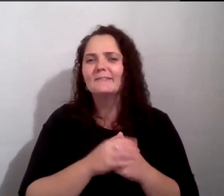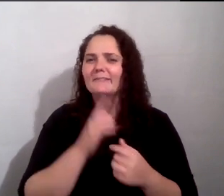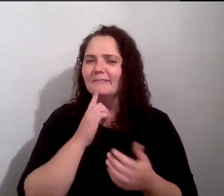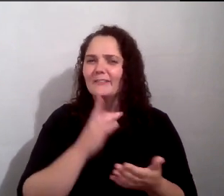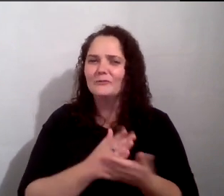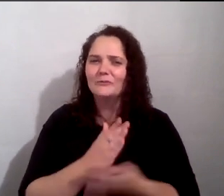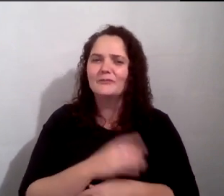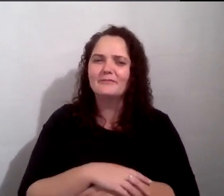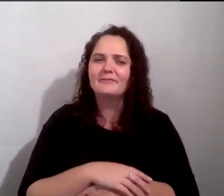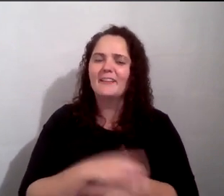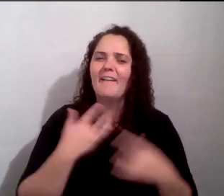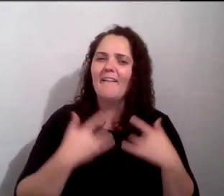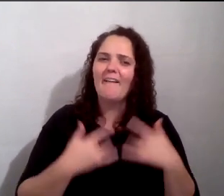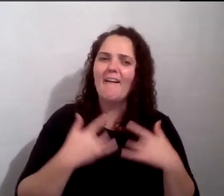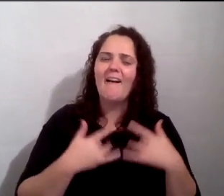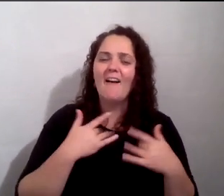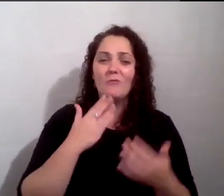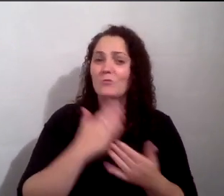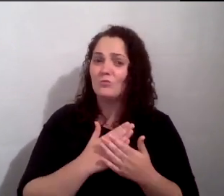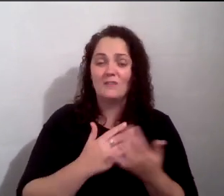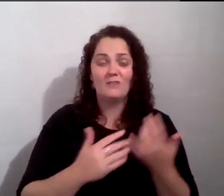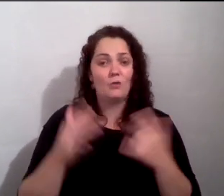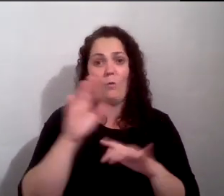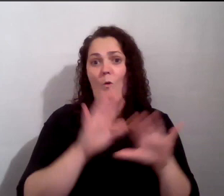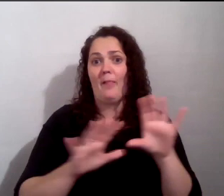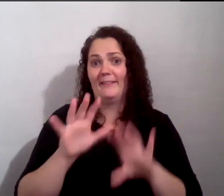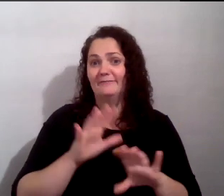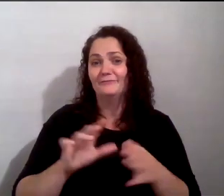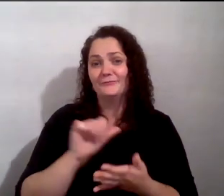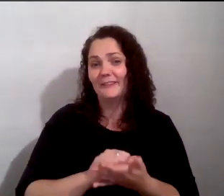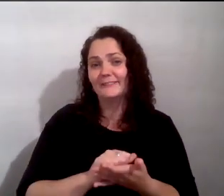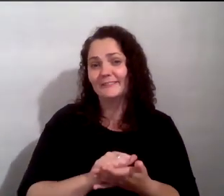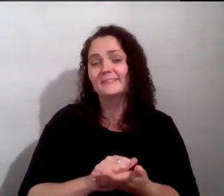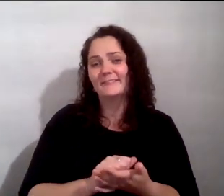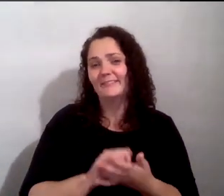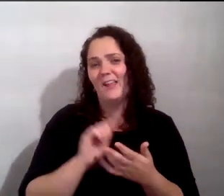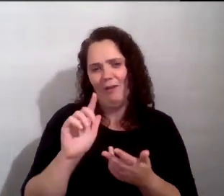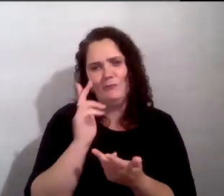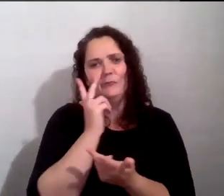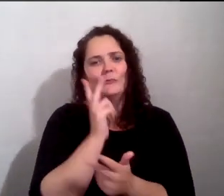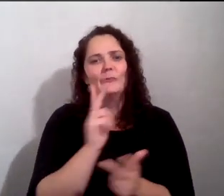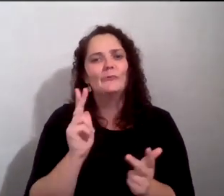just such a – it’s life in all of its complexity you know